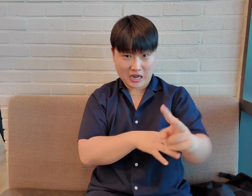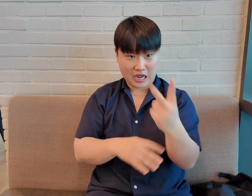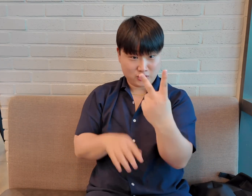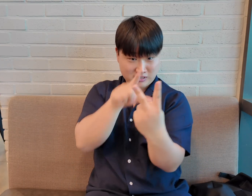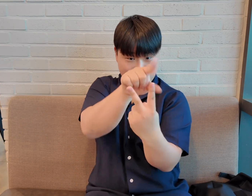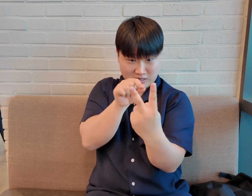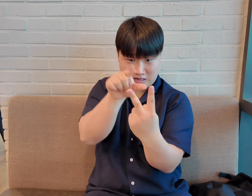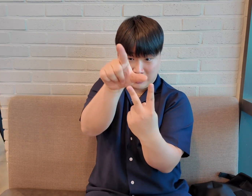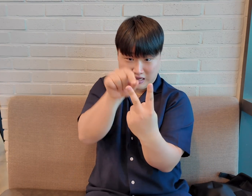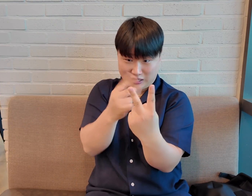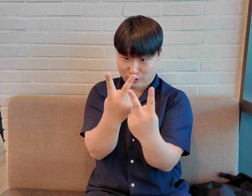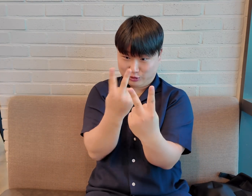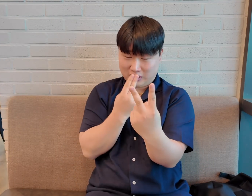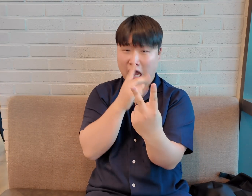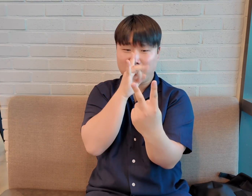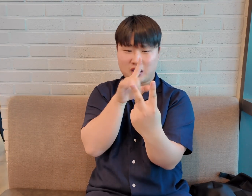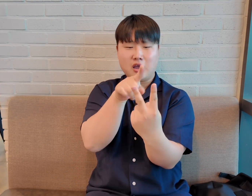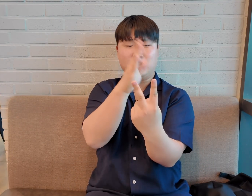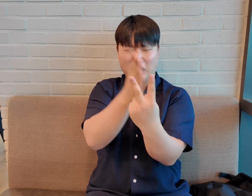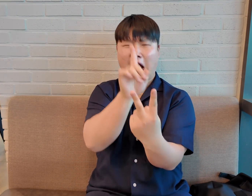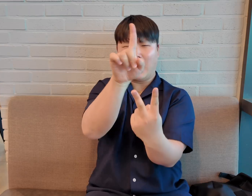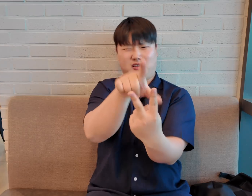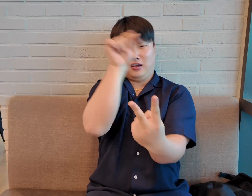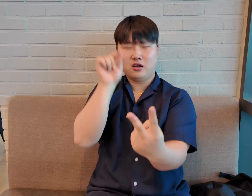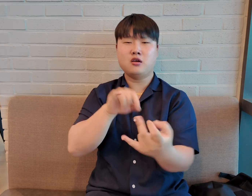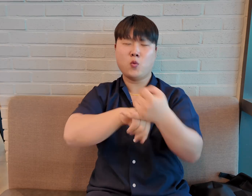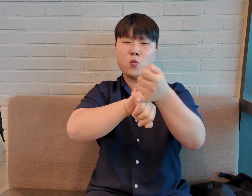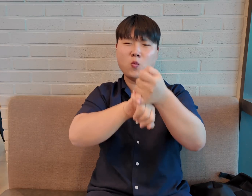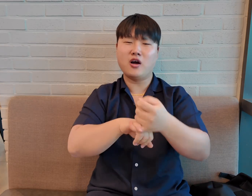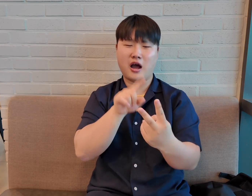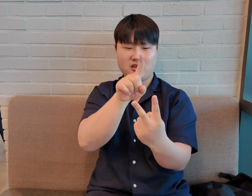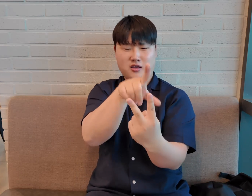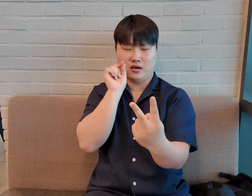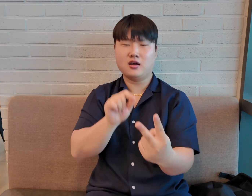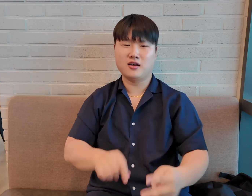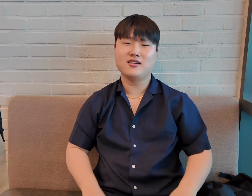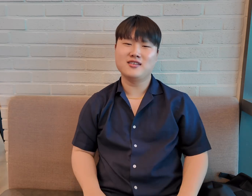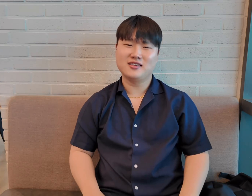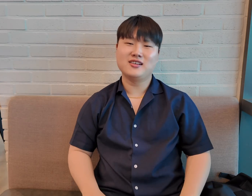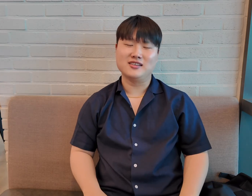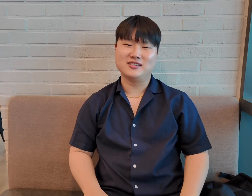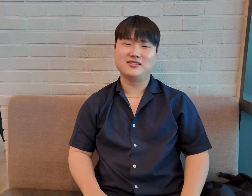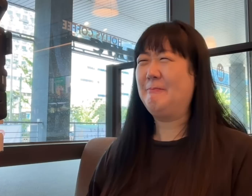If you try to kill two birds with one stone, you might miss both, so you must choose one!